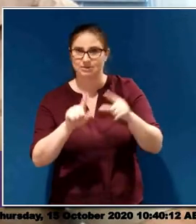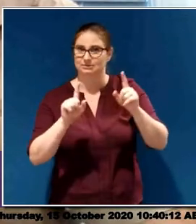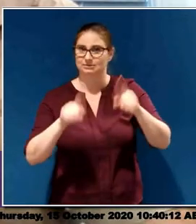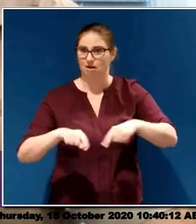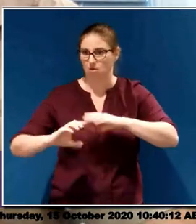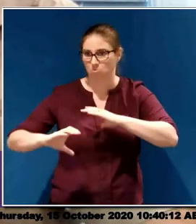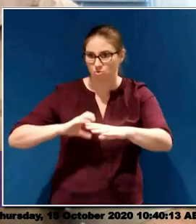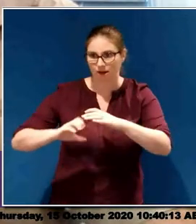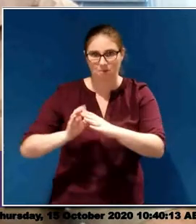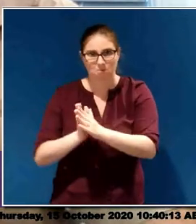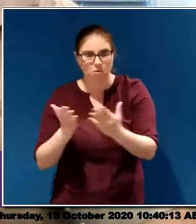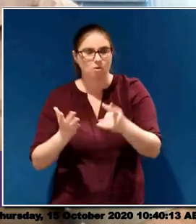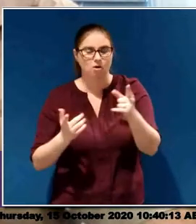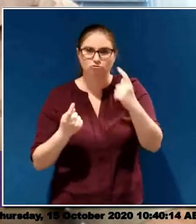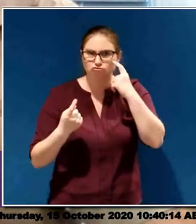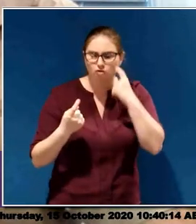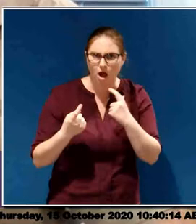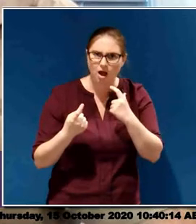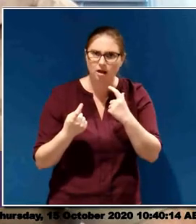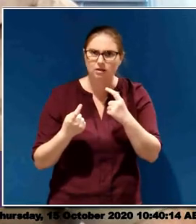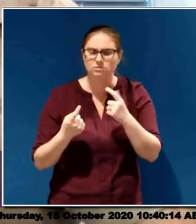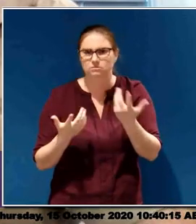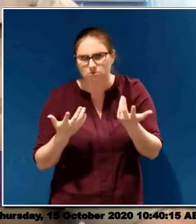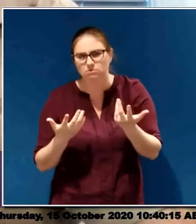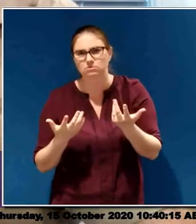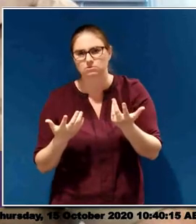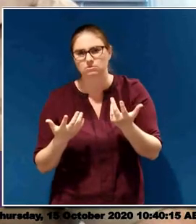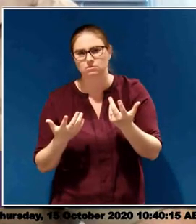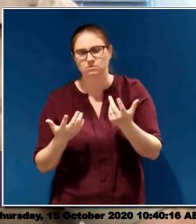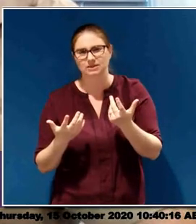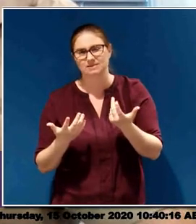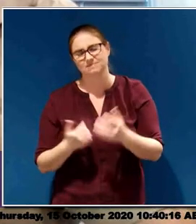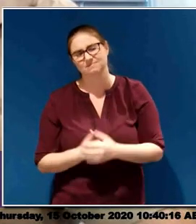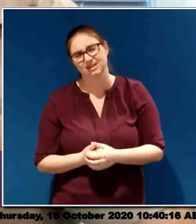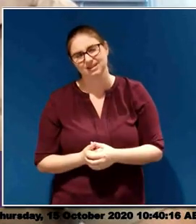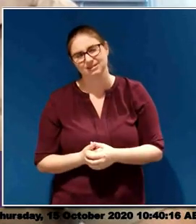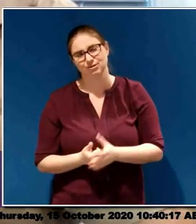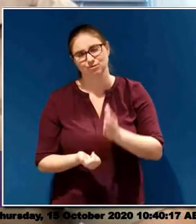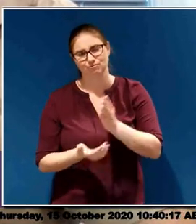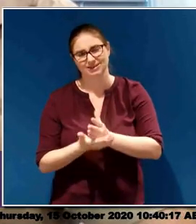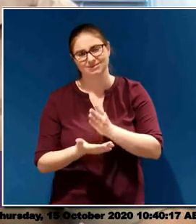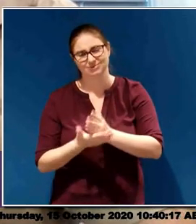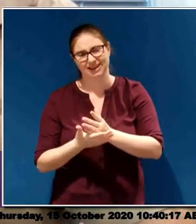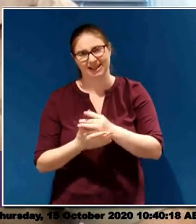That year was probably on the really downward spiral with Jack.